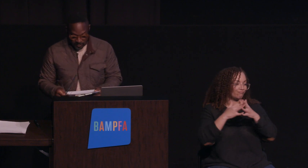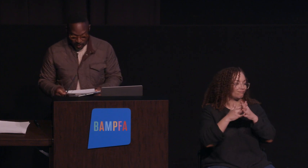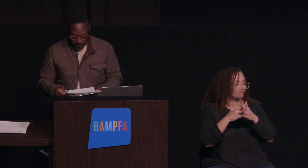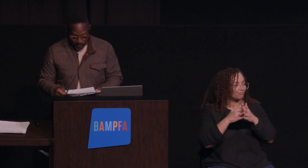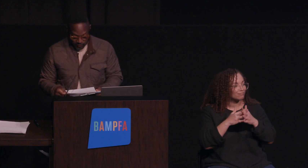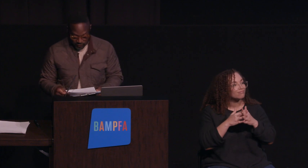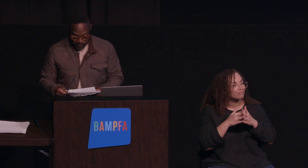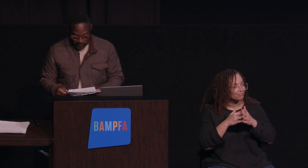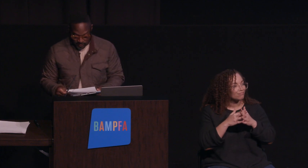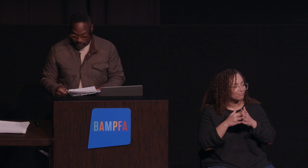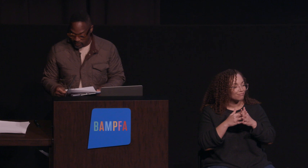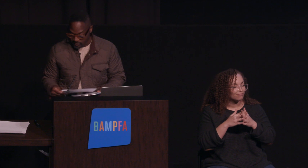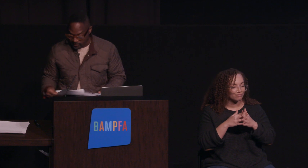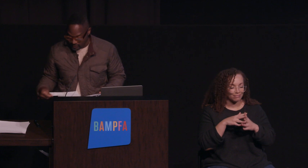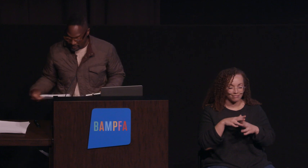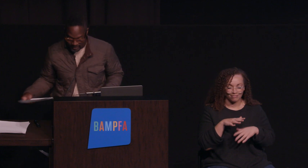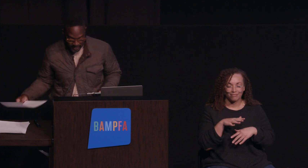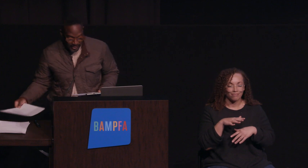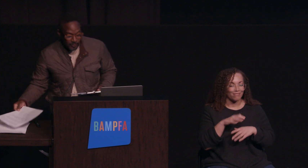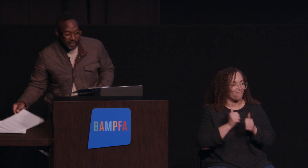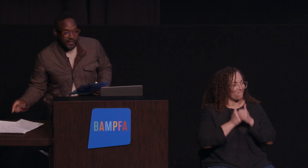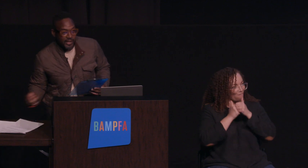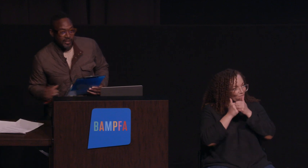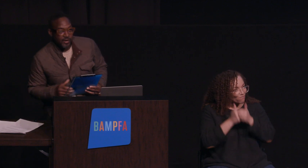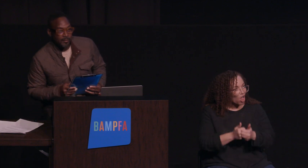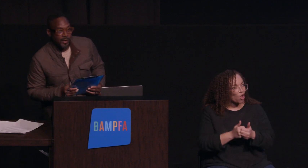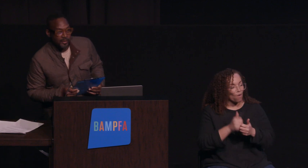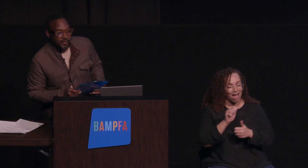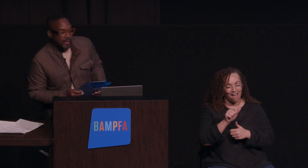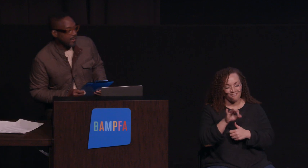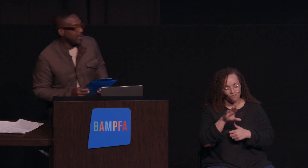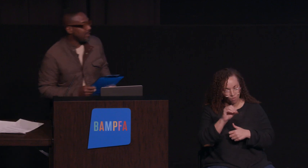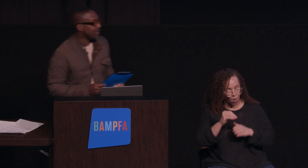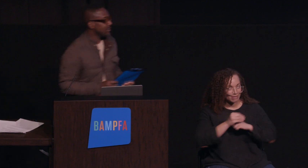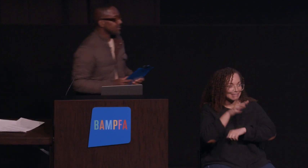permaculture principles. Can we have a collective round of applause for all our--